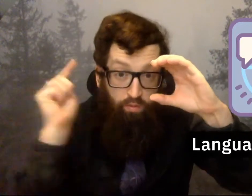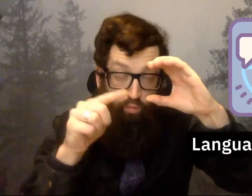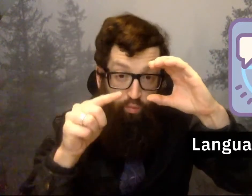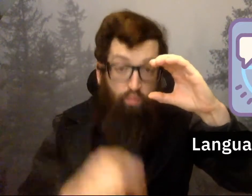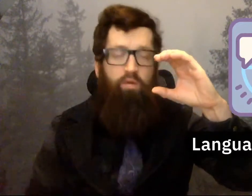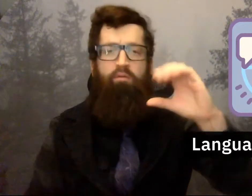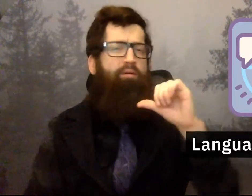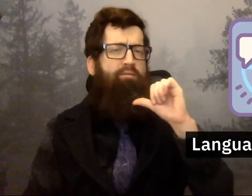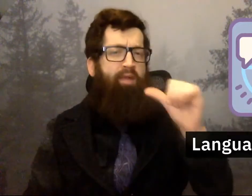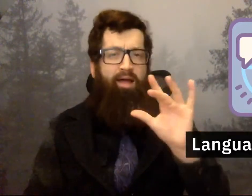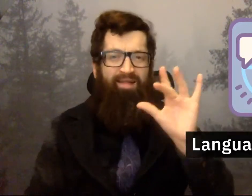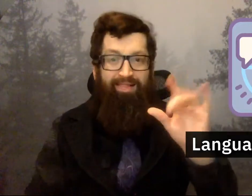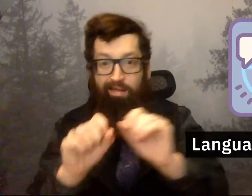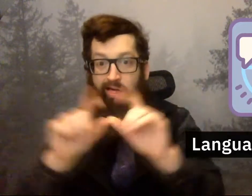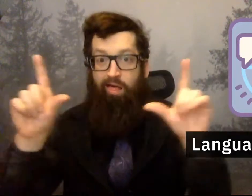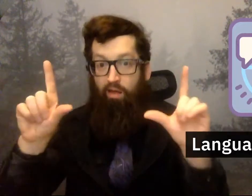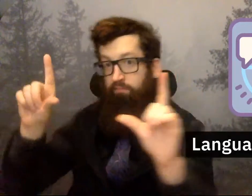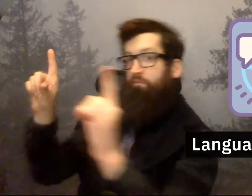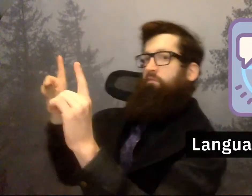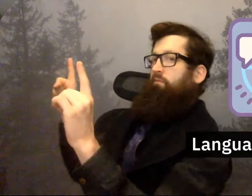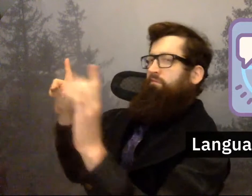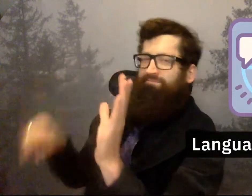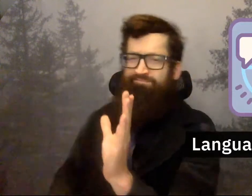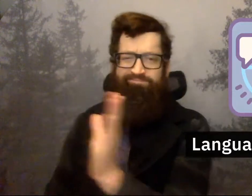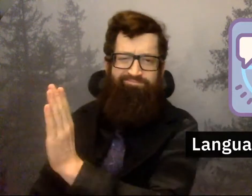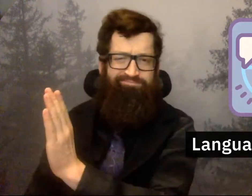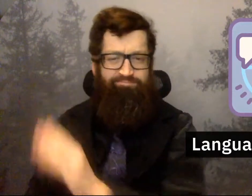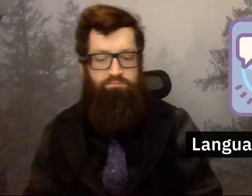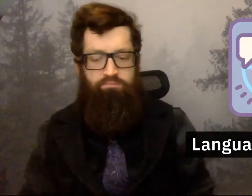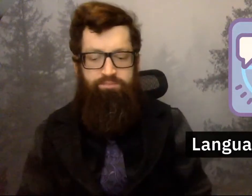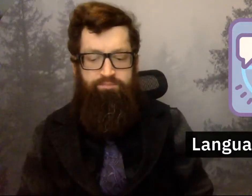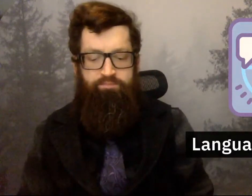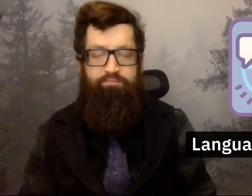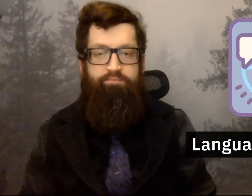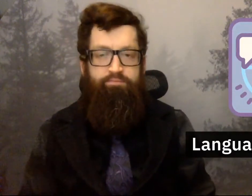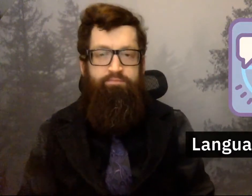The signed video should not be a separate link, forcing the user to link out.